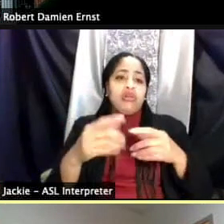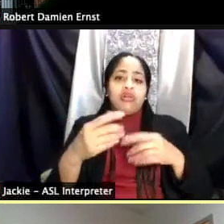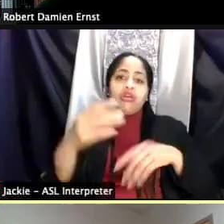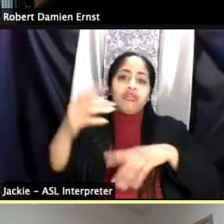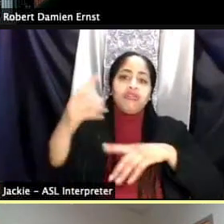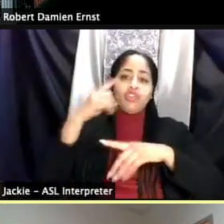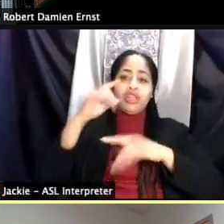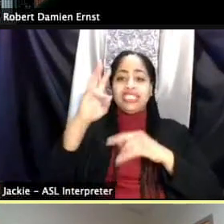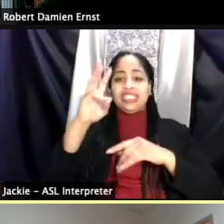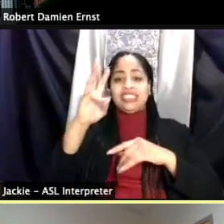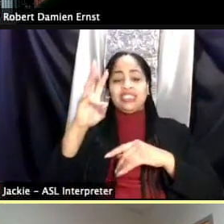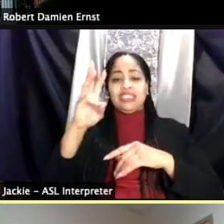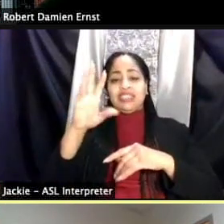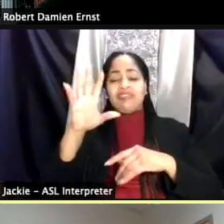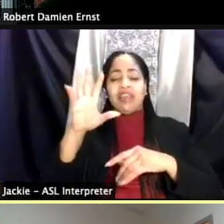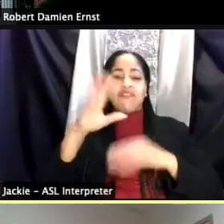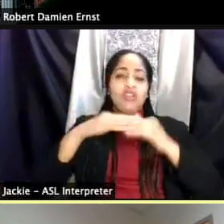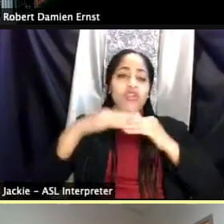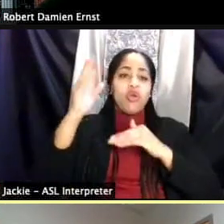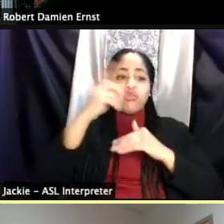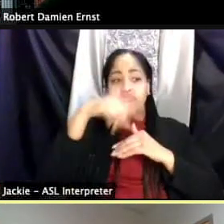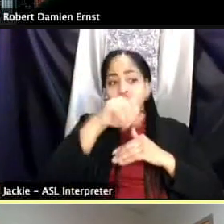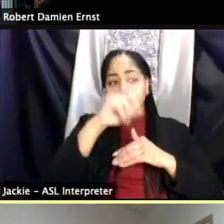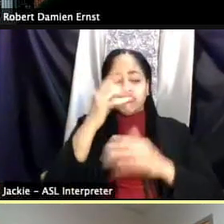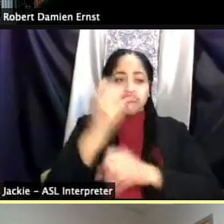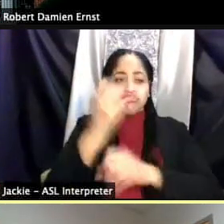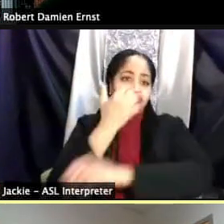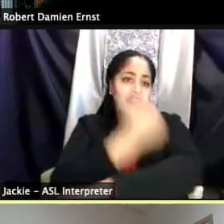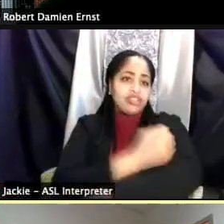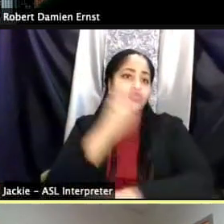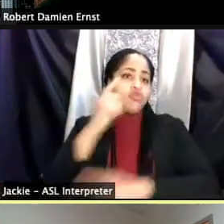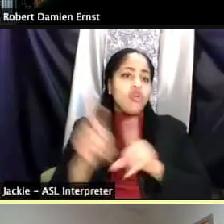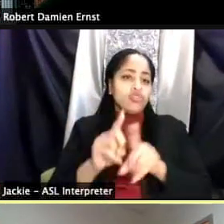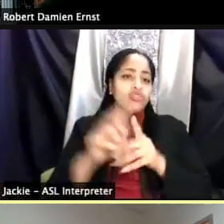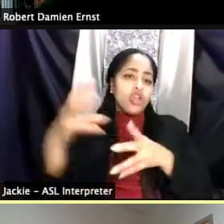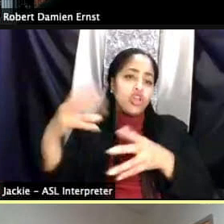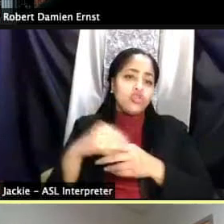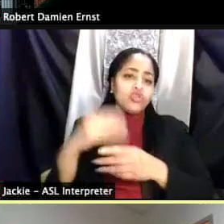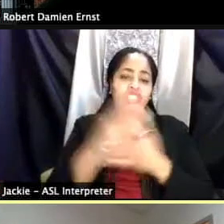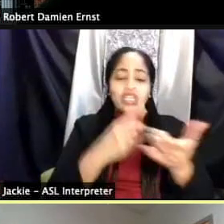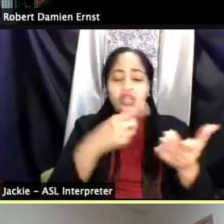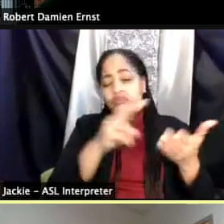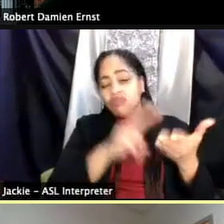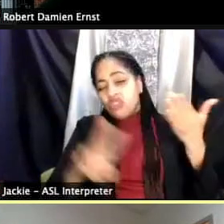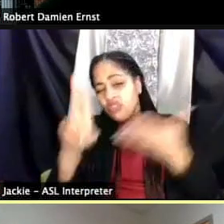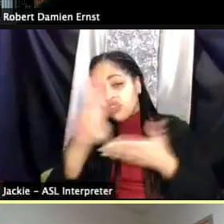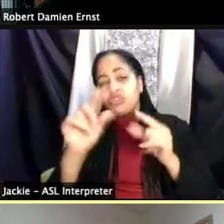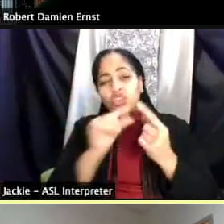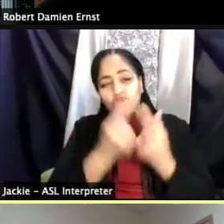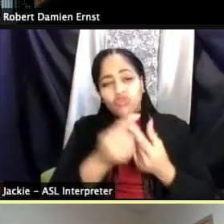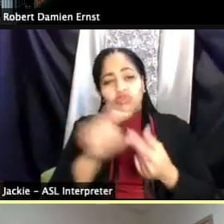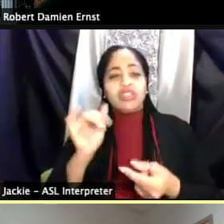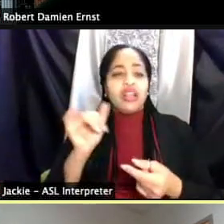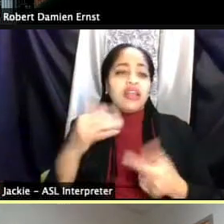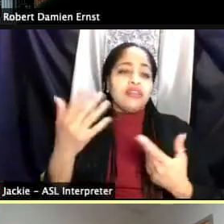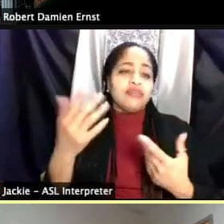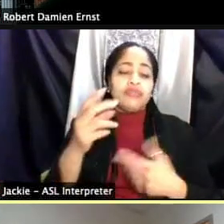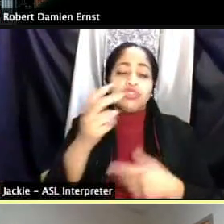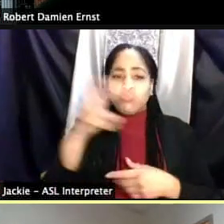the frontline essential workers that will be vaccinating will also include some of the university groups such as transportation,